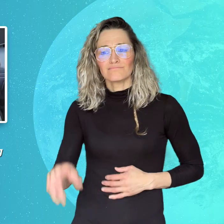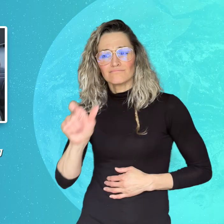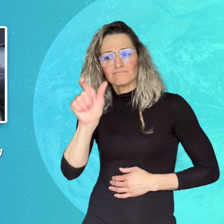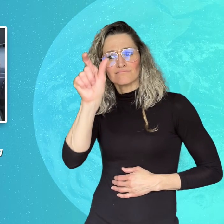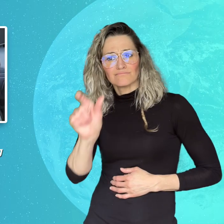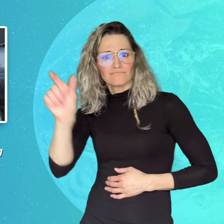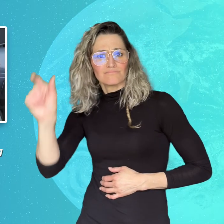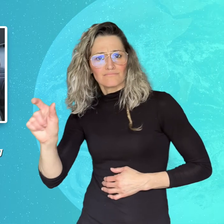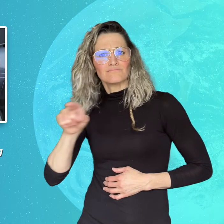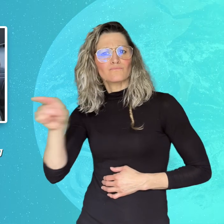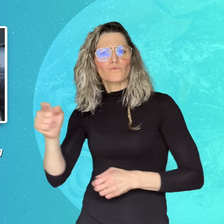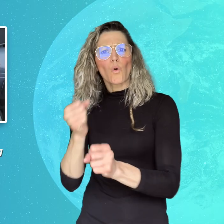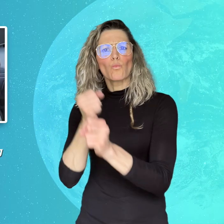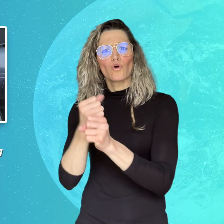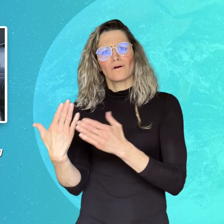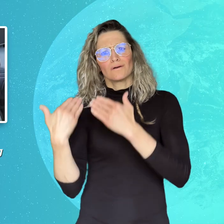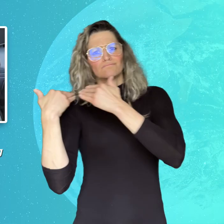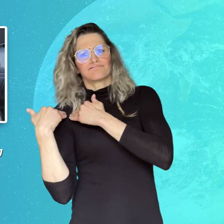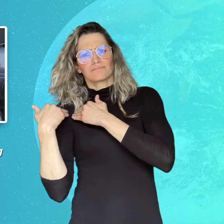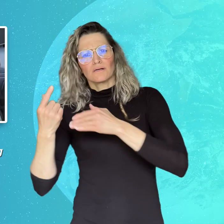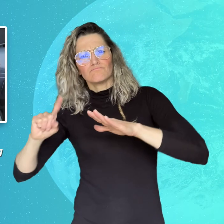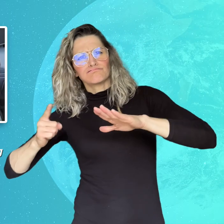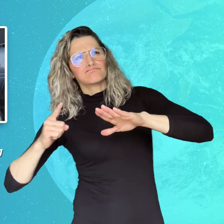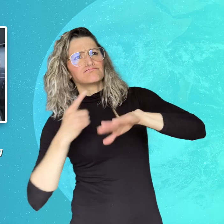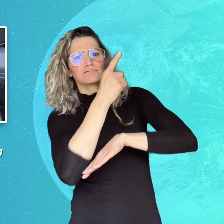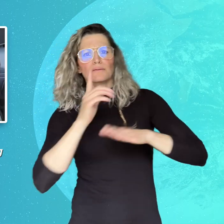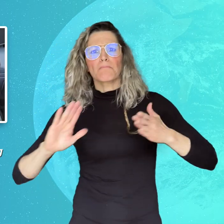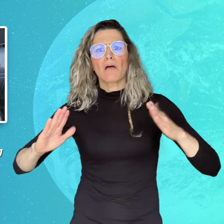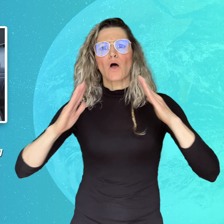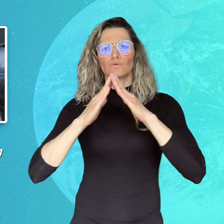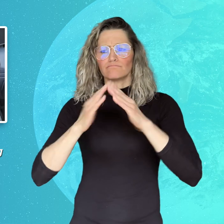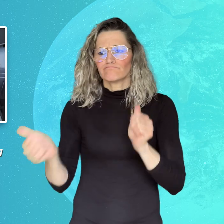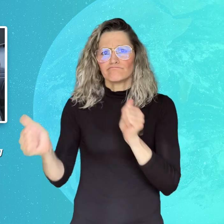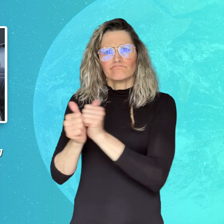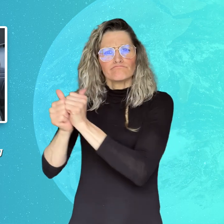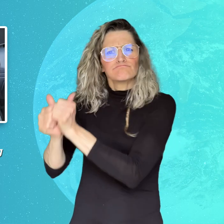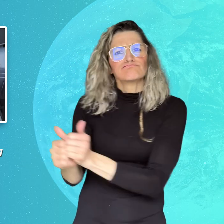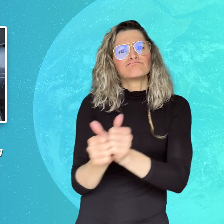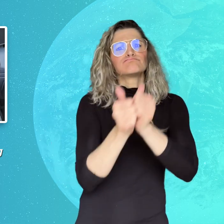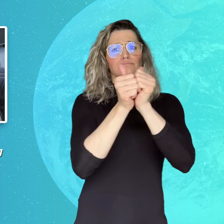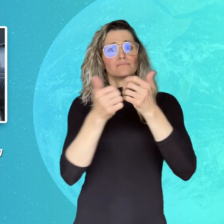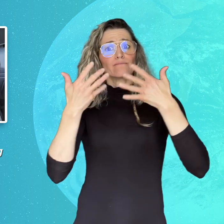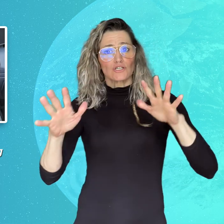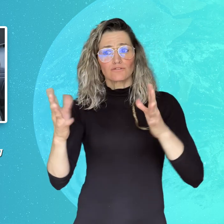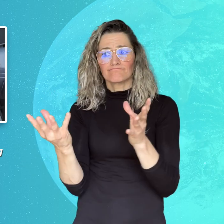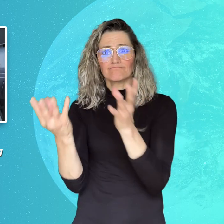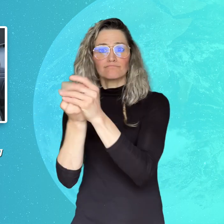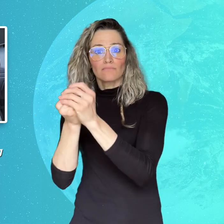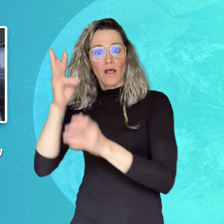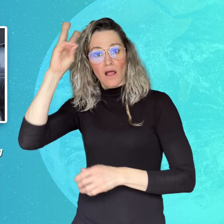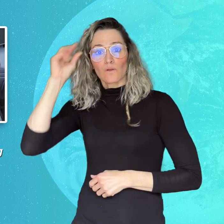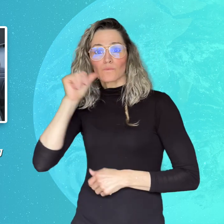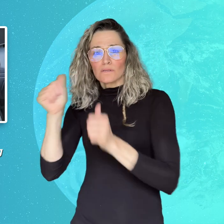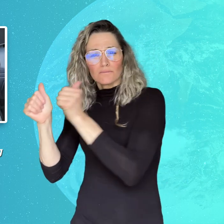Sherpas working with Hashim report he left his tent in Camp 4 without their